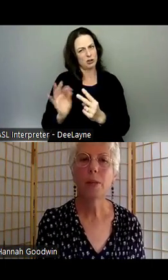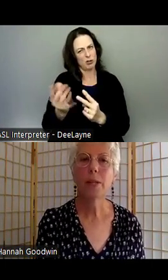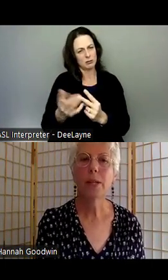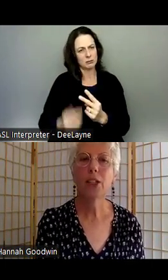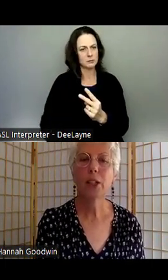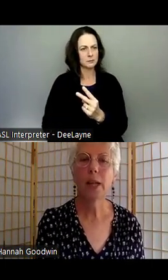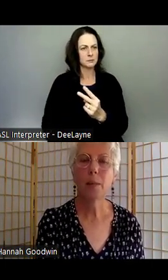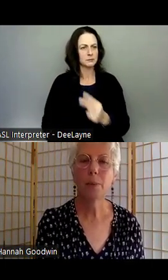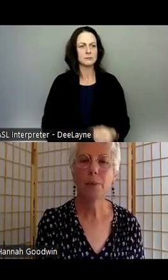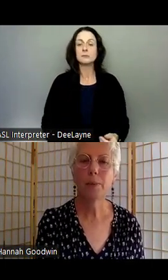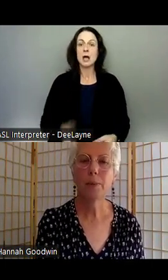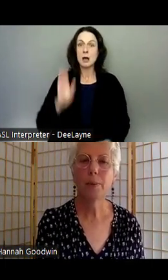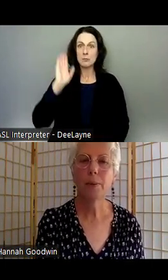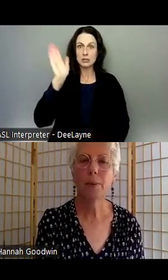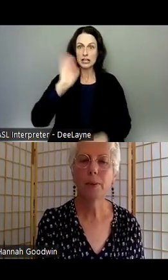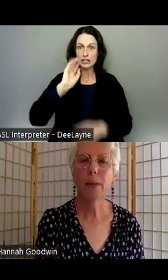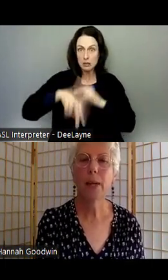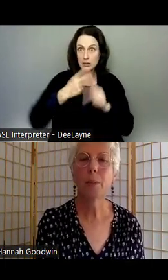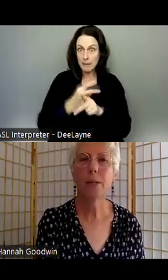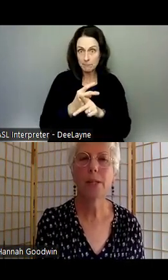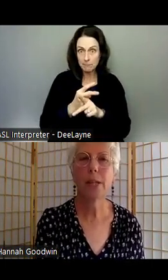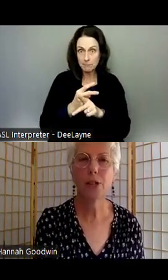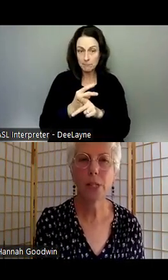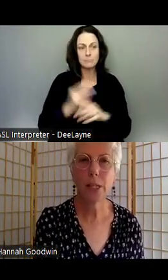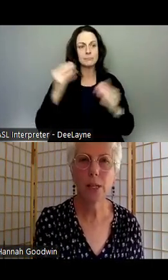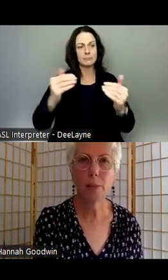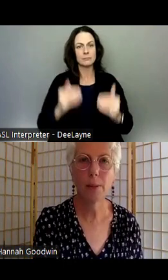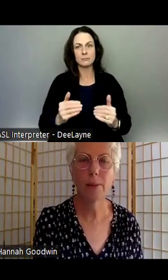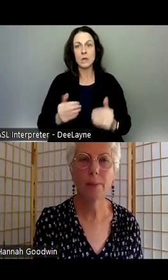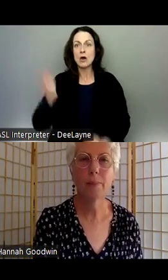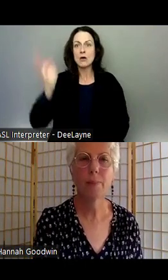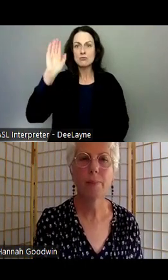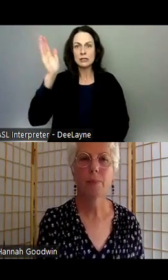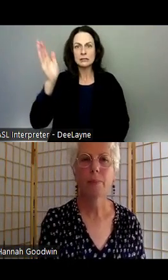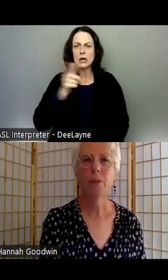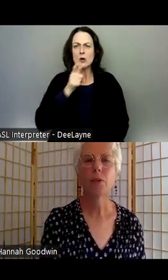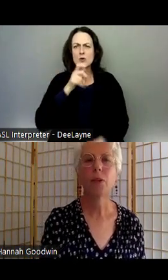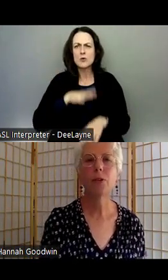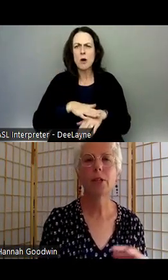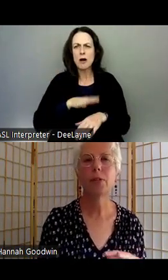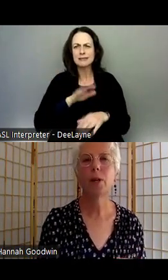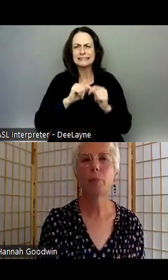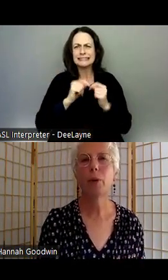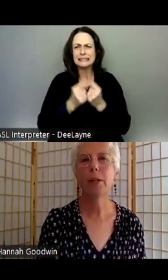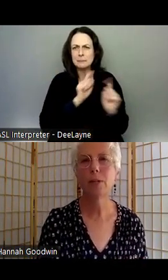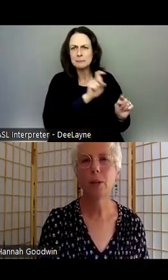The presentation type and the presentation team. So these are the different components